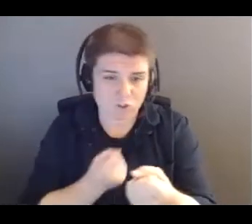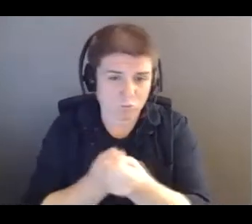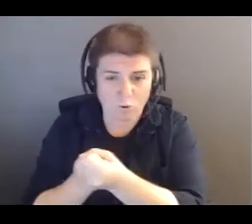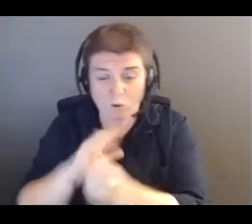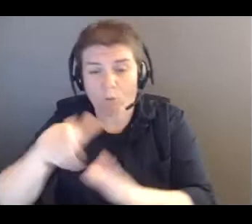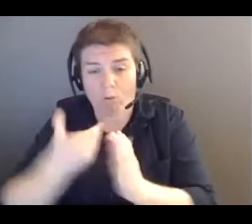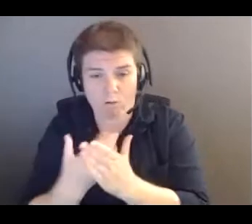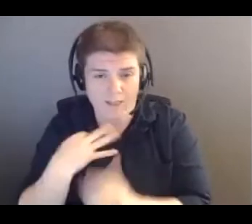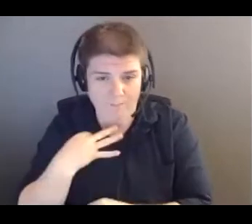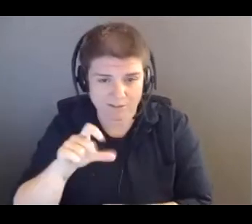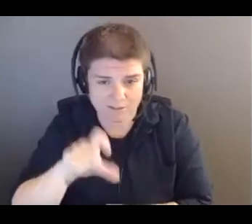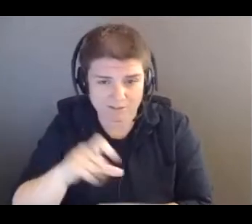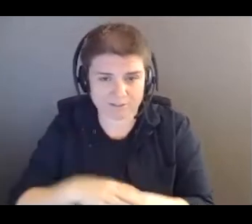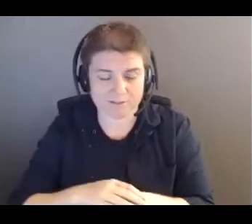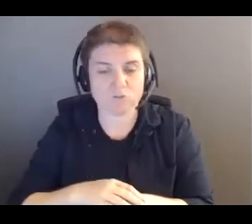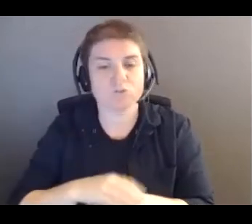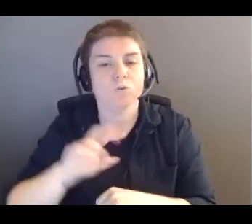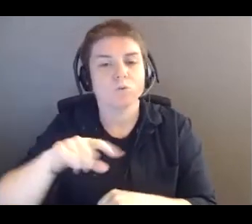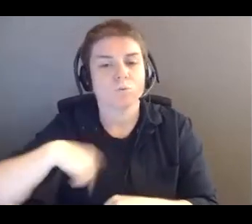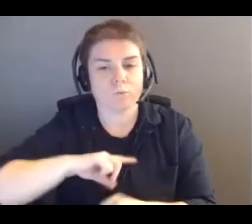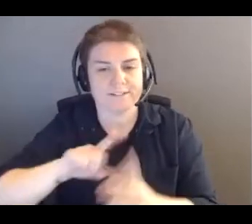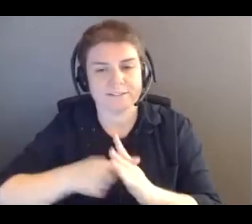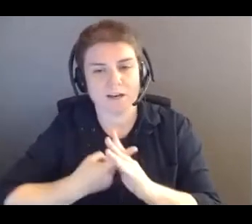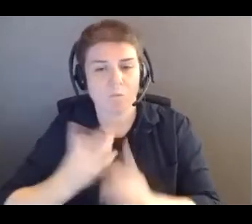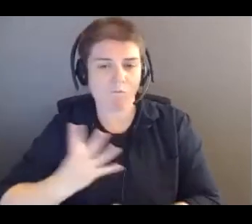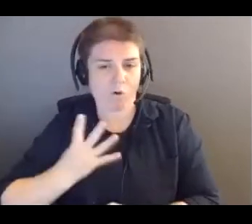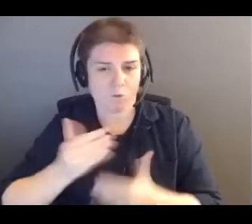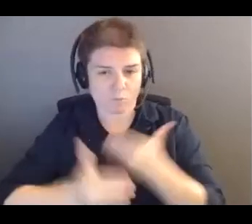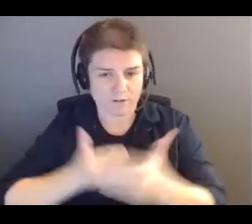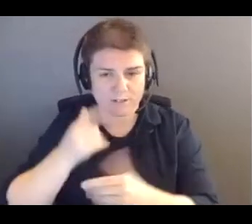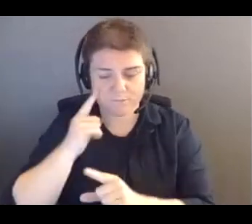so we have begun to formalize a process for applicants to request assistance to help alleviate